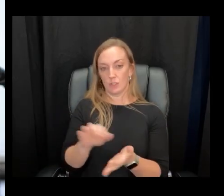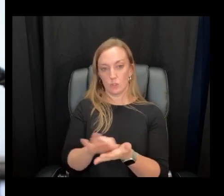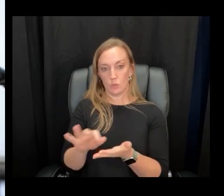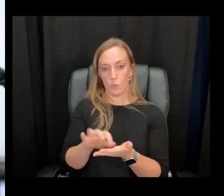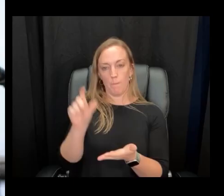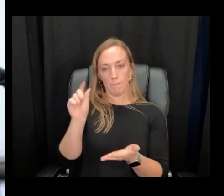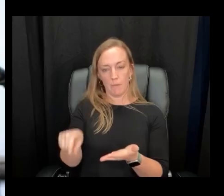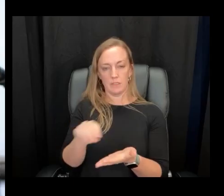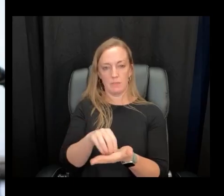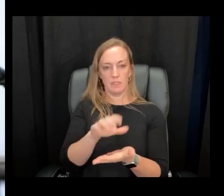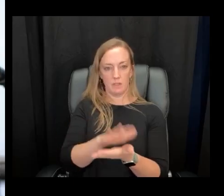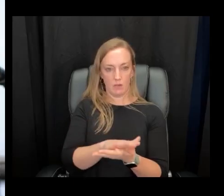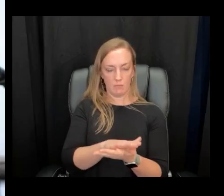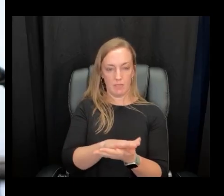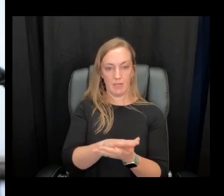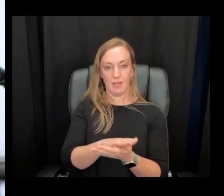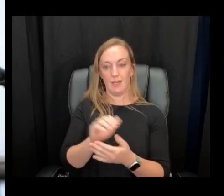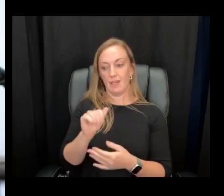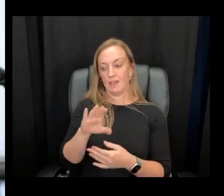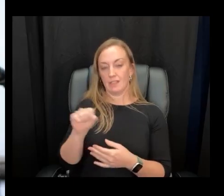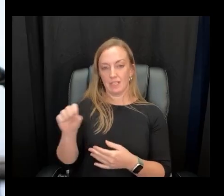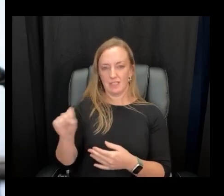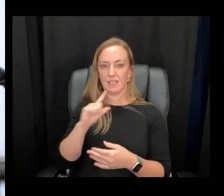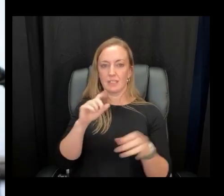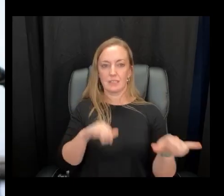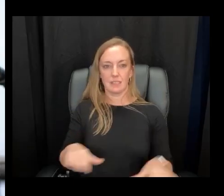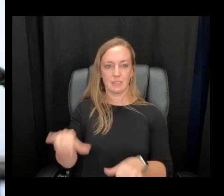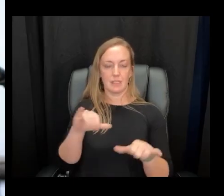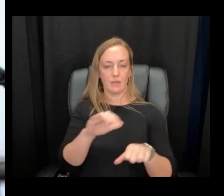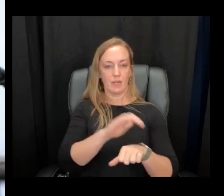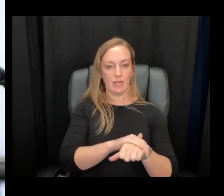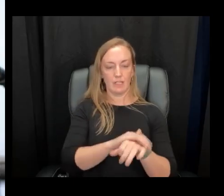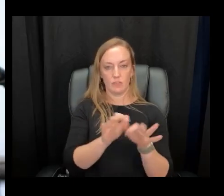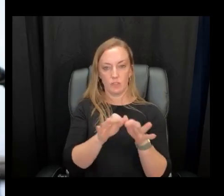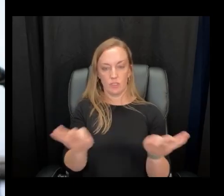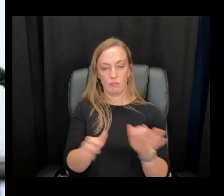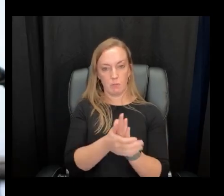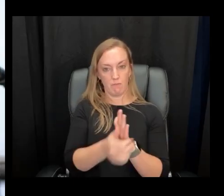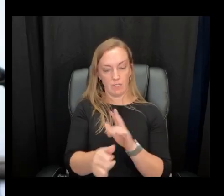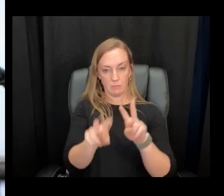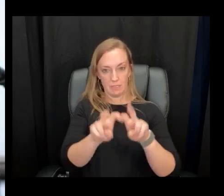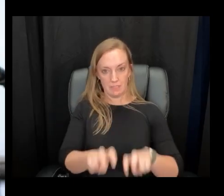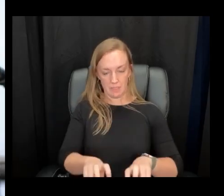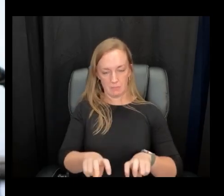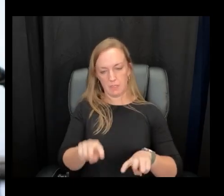should be documented. Access is a standardized English language proficiency assessment that